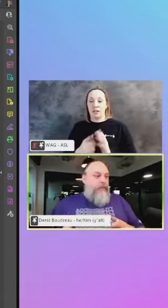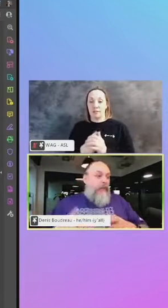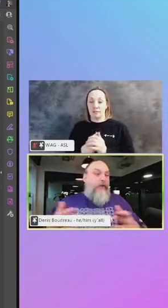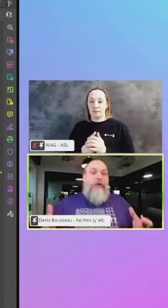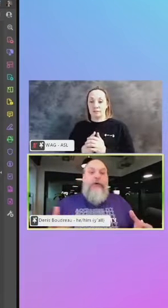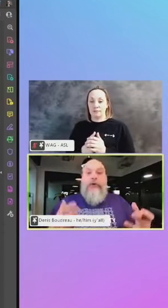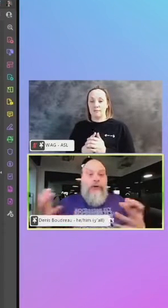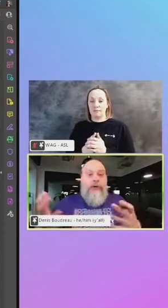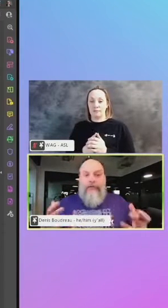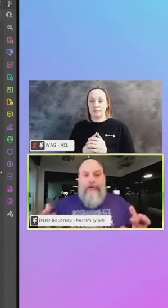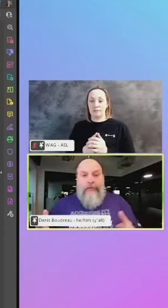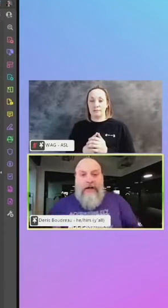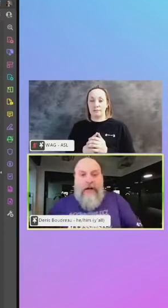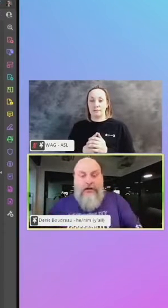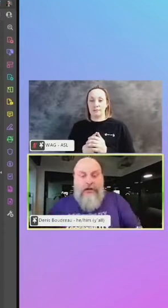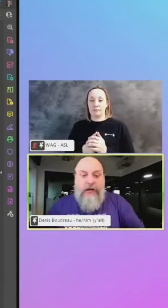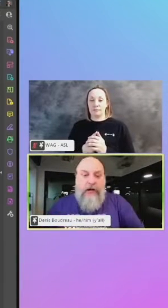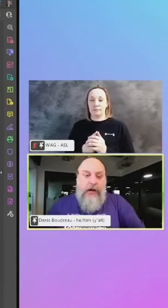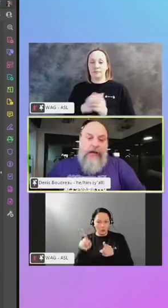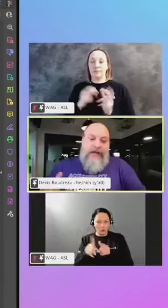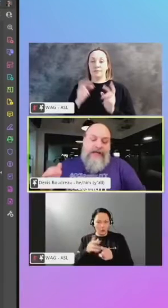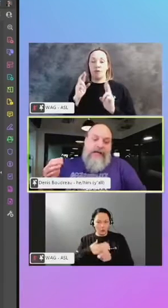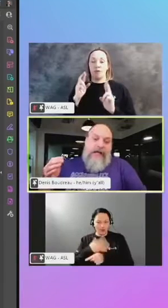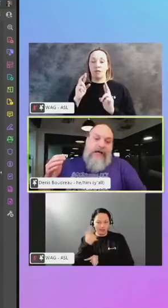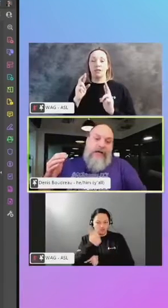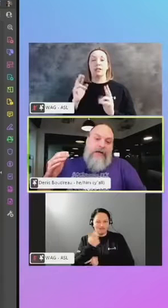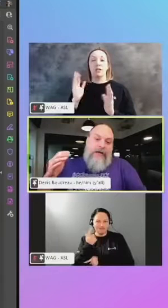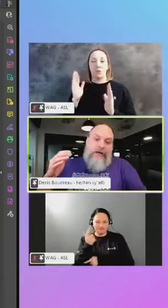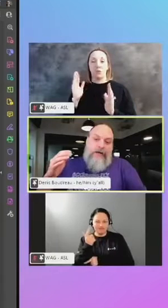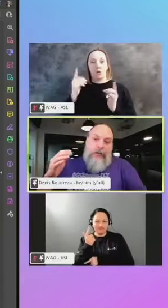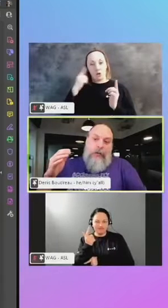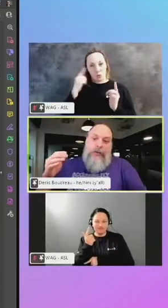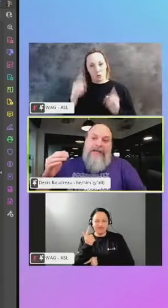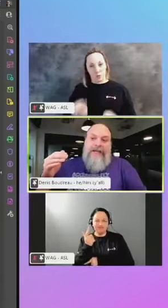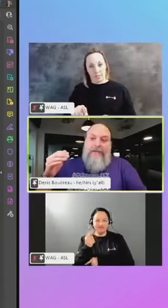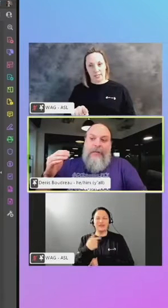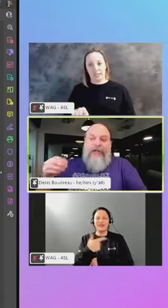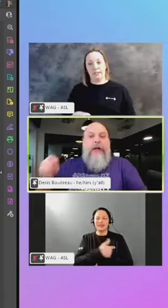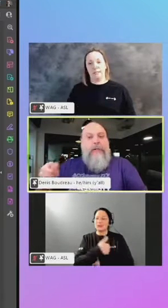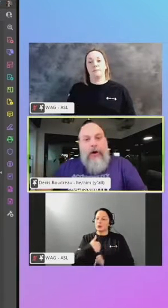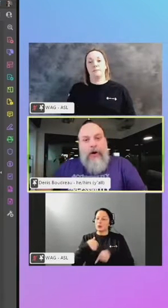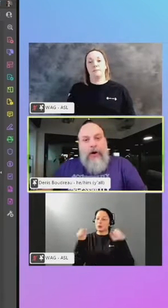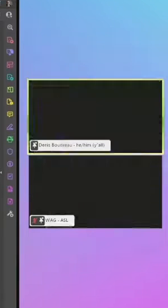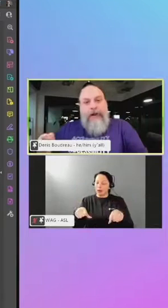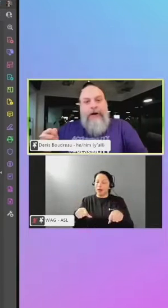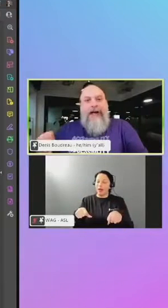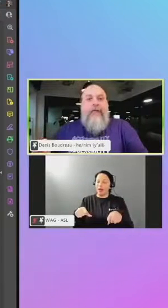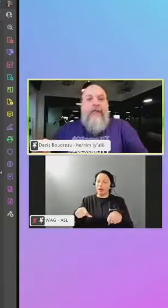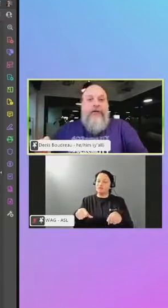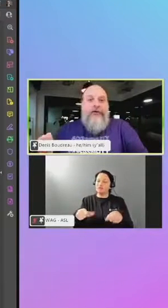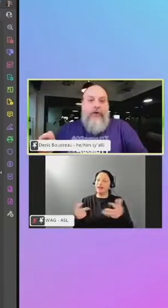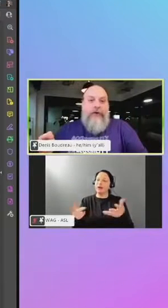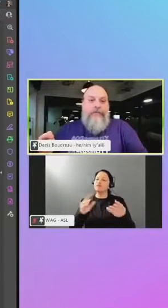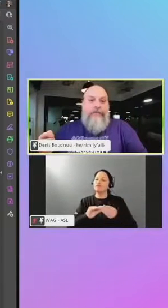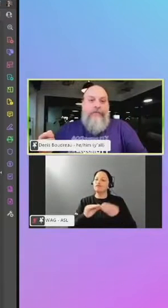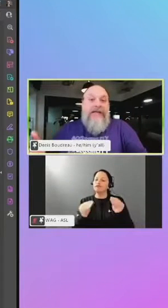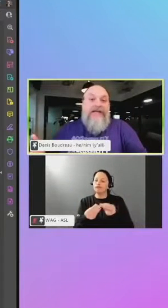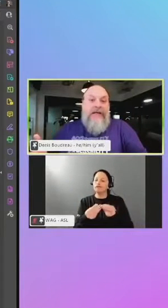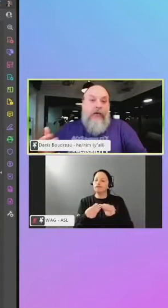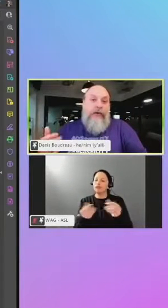idea when you were talking to? ? What I want to demonstrate through this and hopefully you agree with my